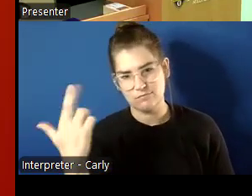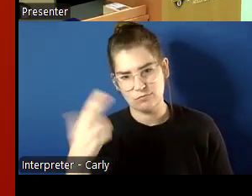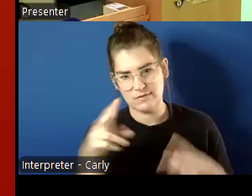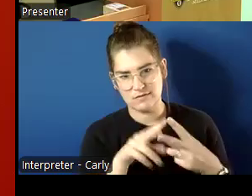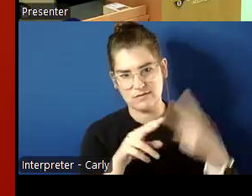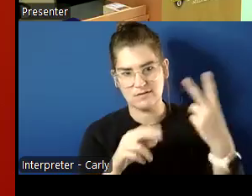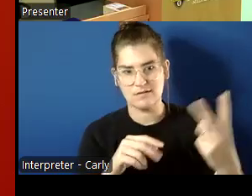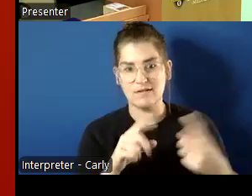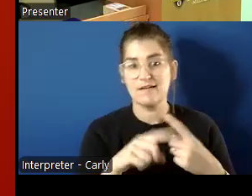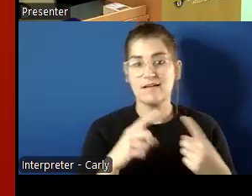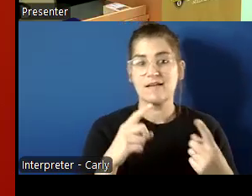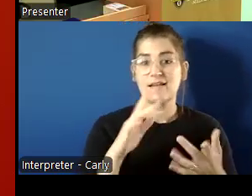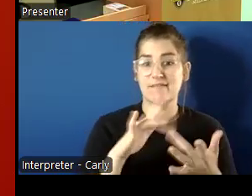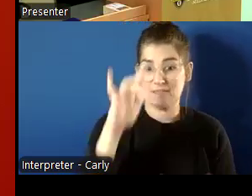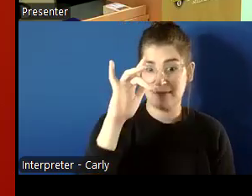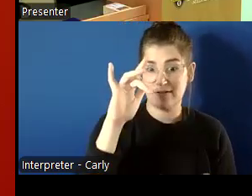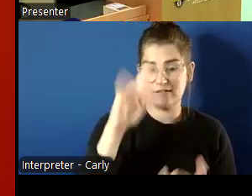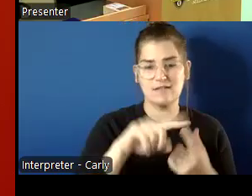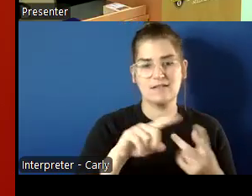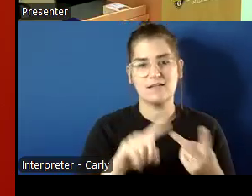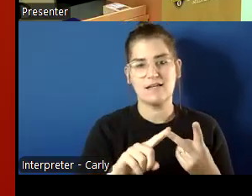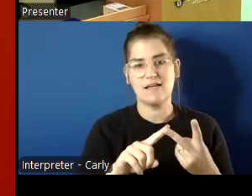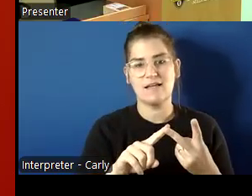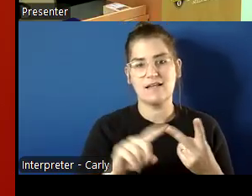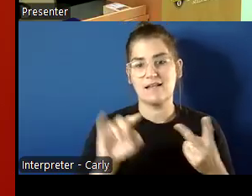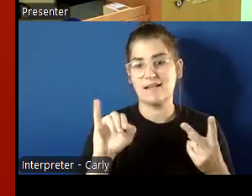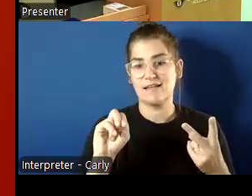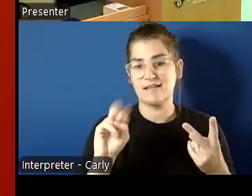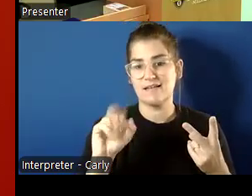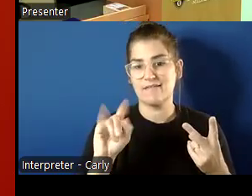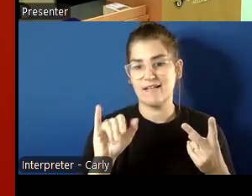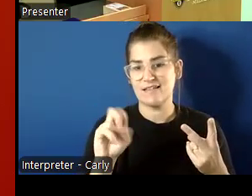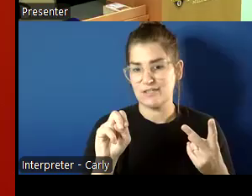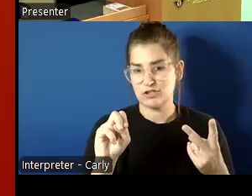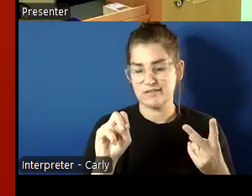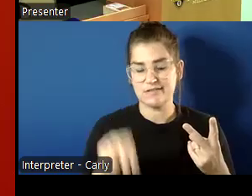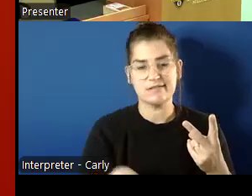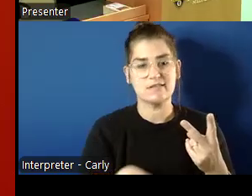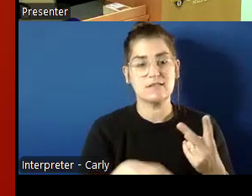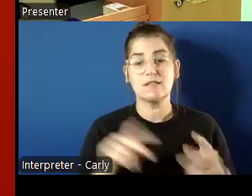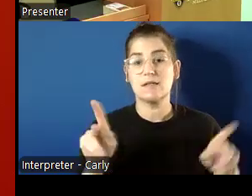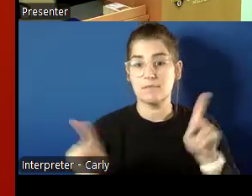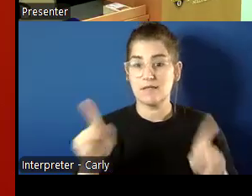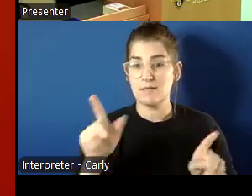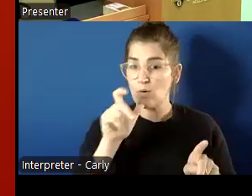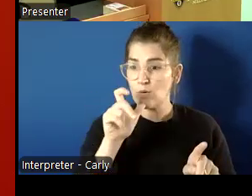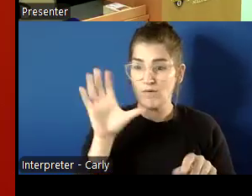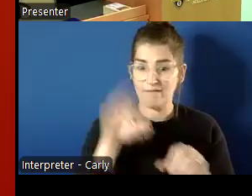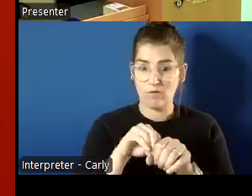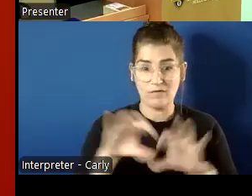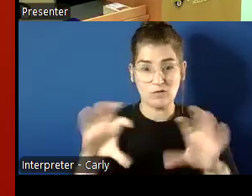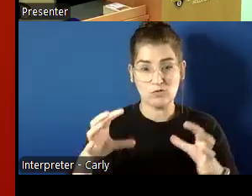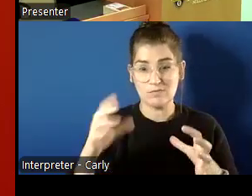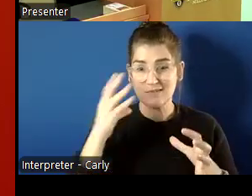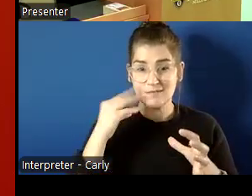and validation because members of marginalized groups have this experience of invisibility. Now,